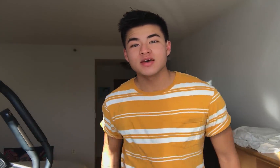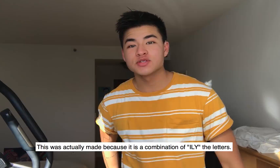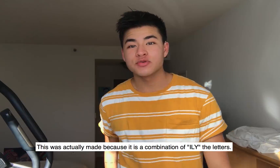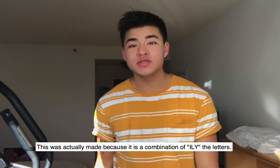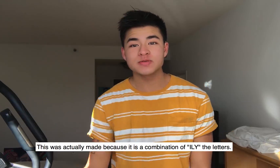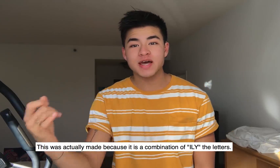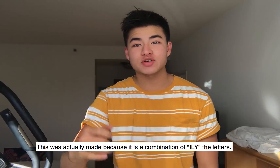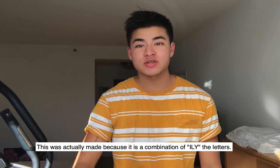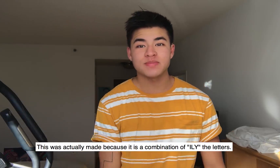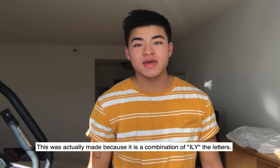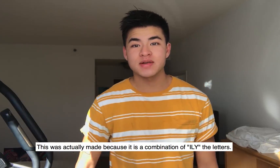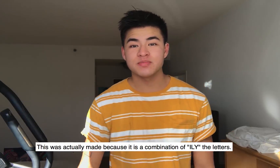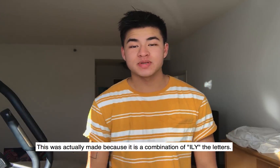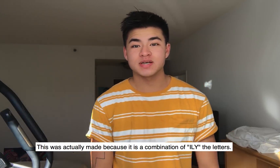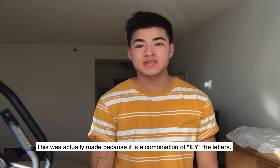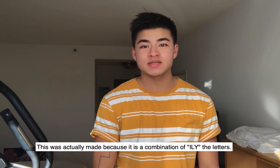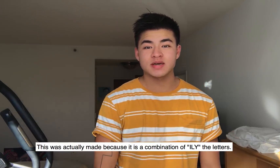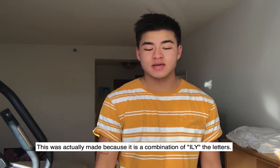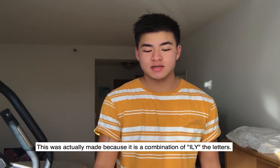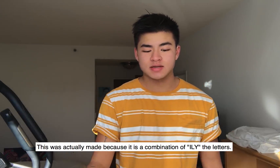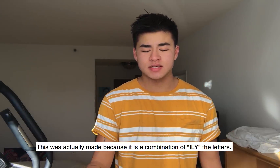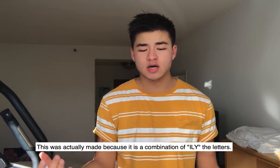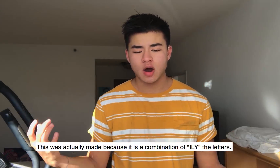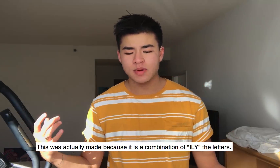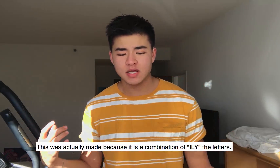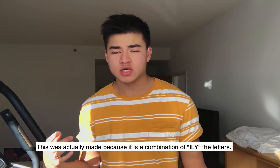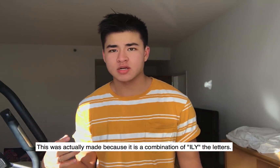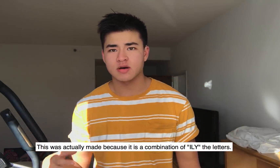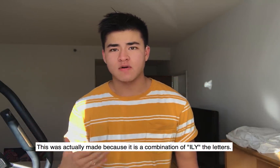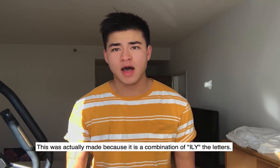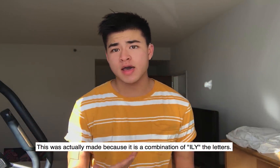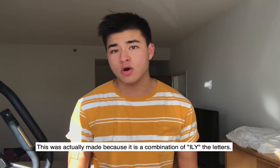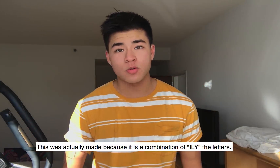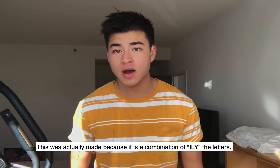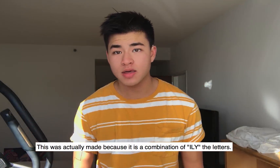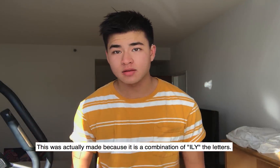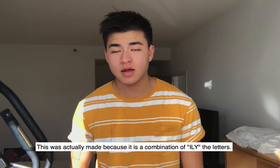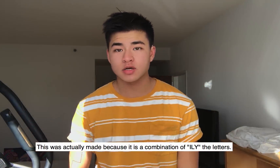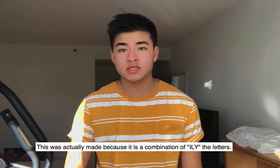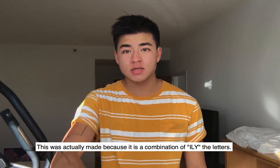So this was actually made because it is a combination of ily the letters